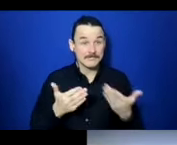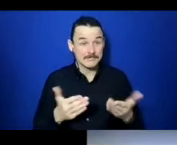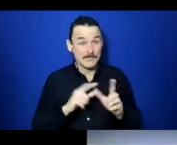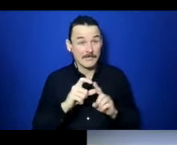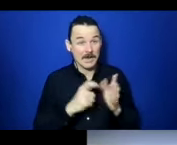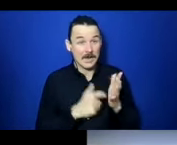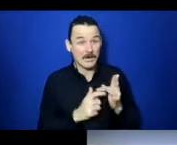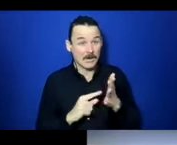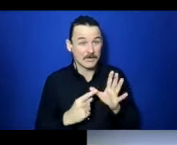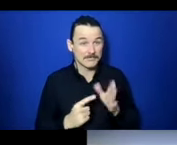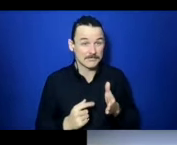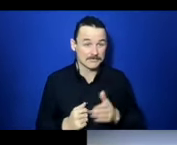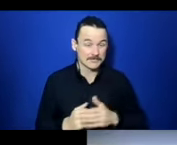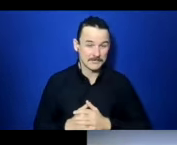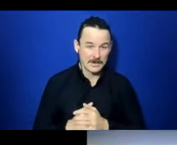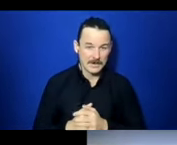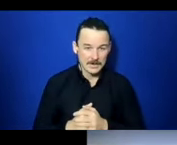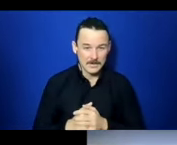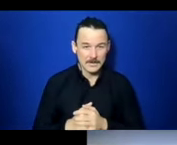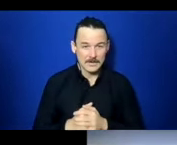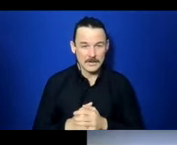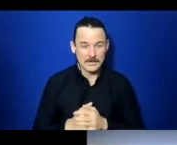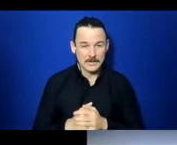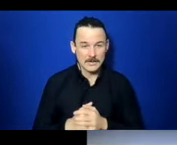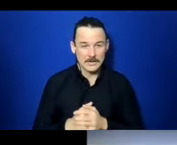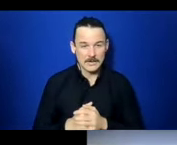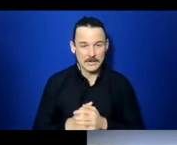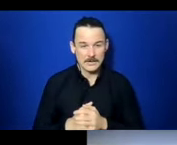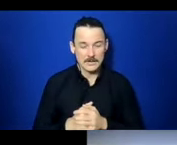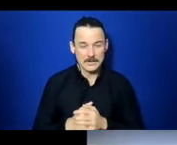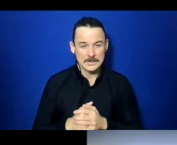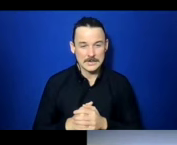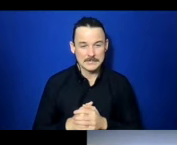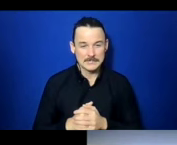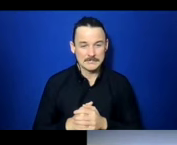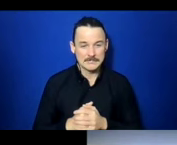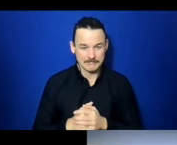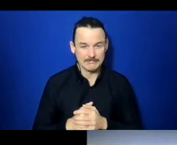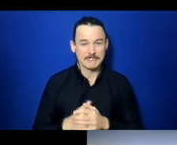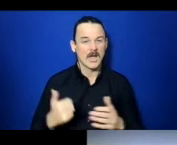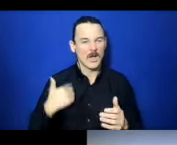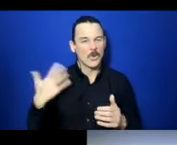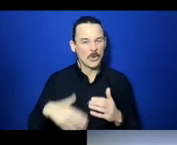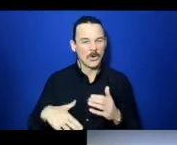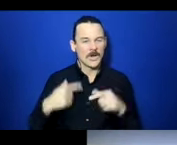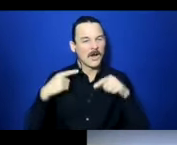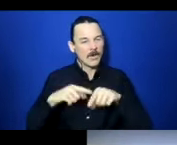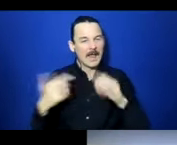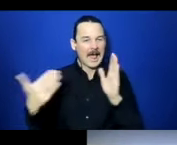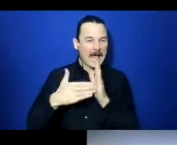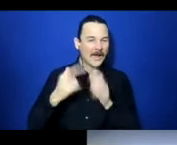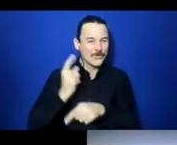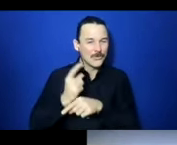[Adriana] I want to touch upon what obviously what Victor and Anna said about getting people together